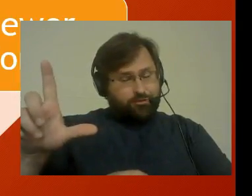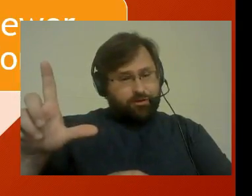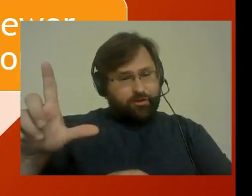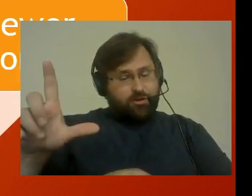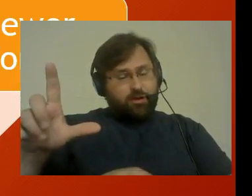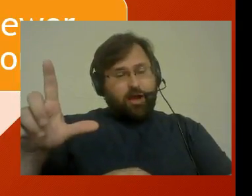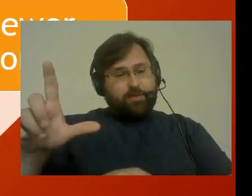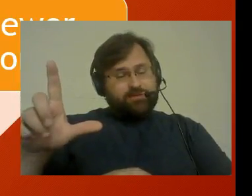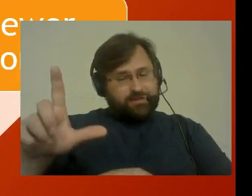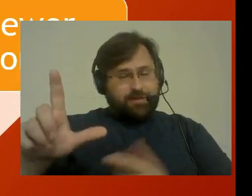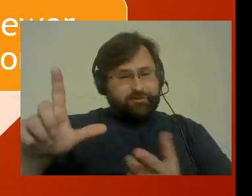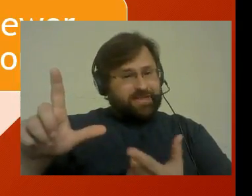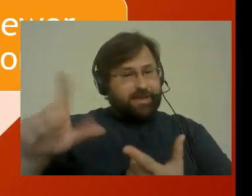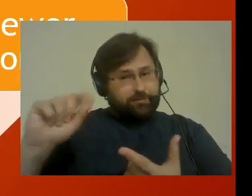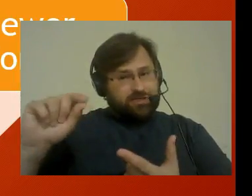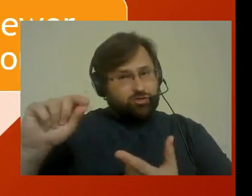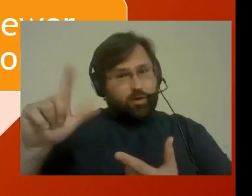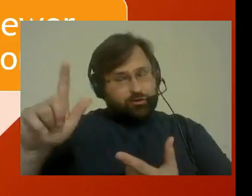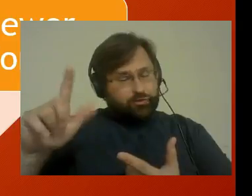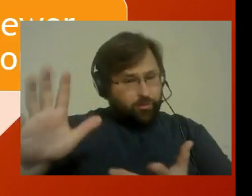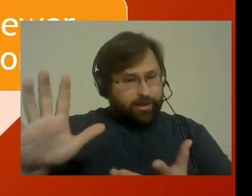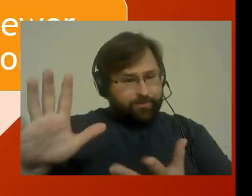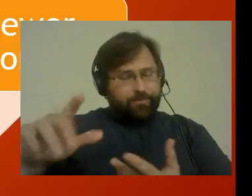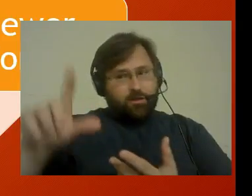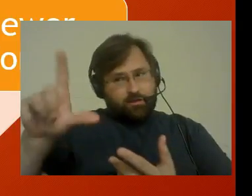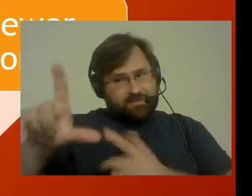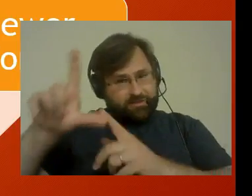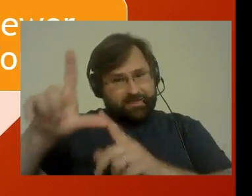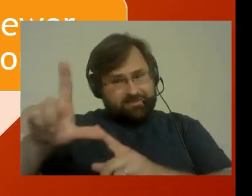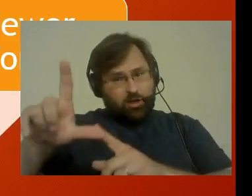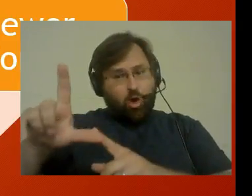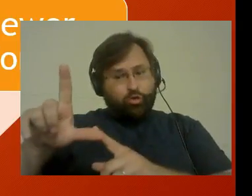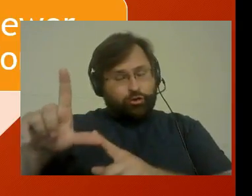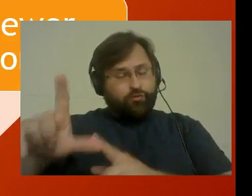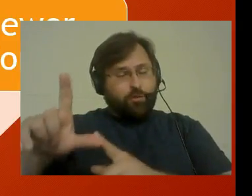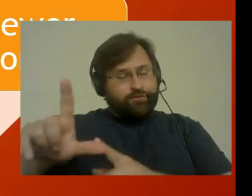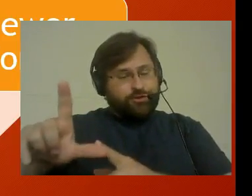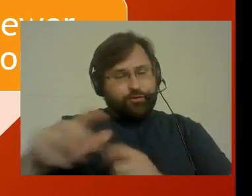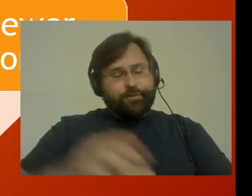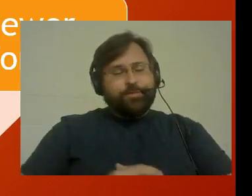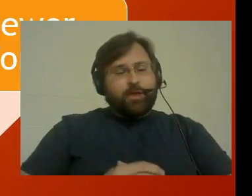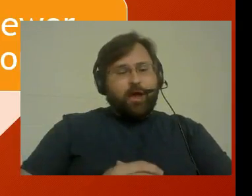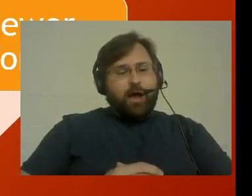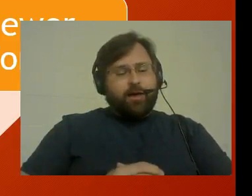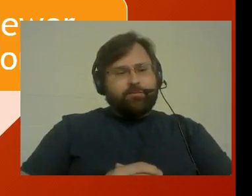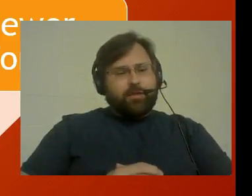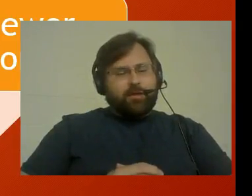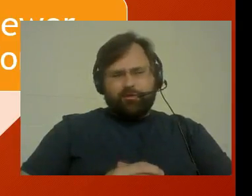that's why you see it in numbers like 20 or 21 is that this older form of two